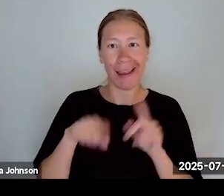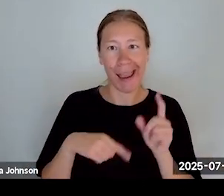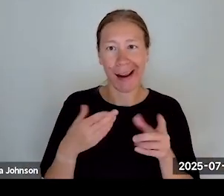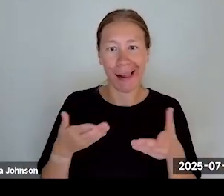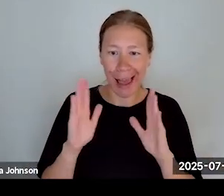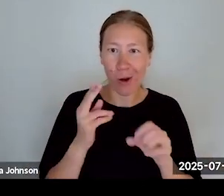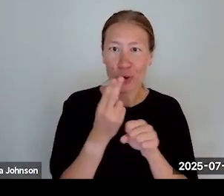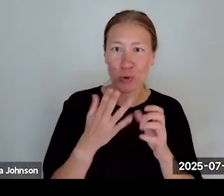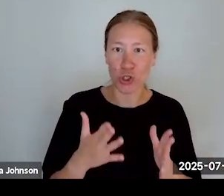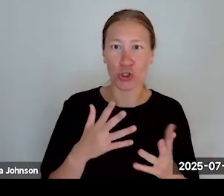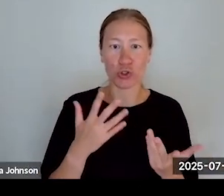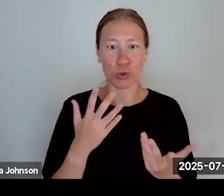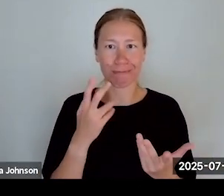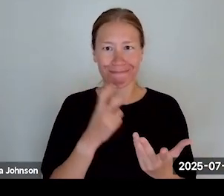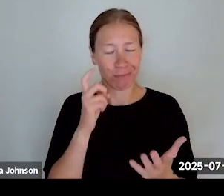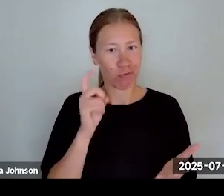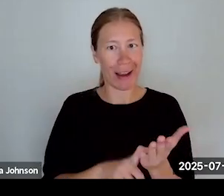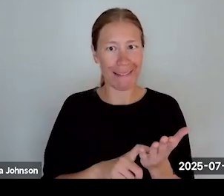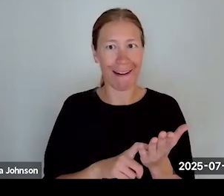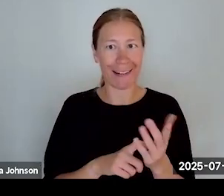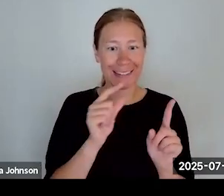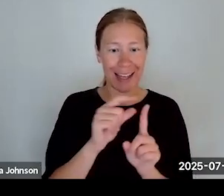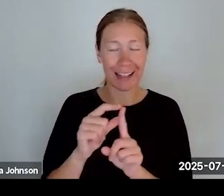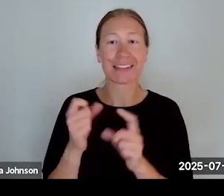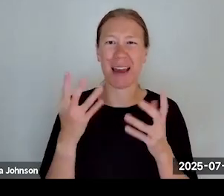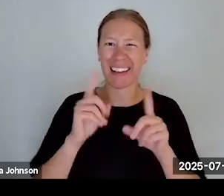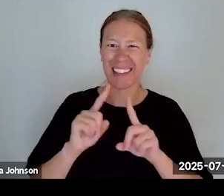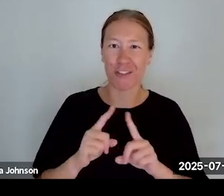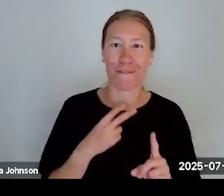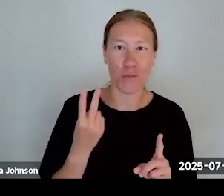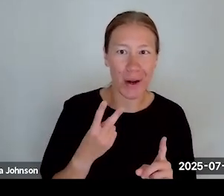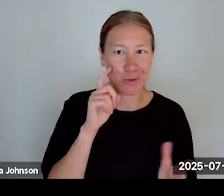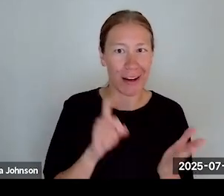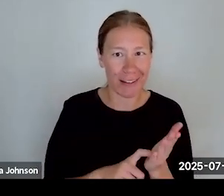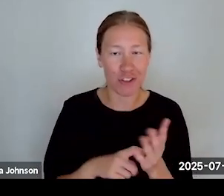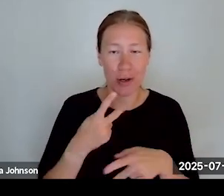Many kinds of voice or speech recognition products exist. Some examples include software